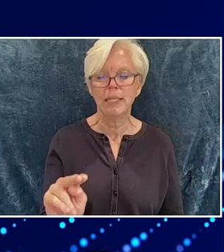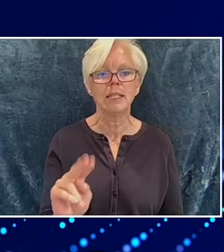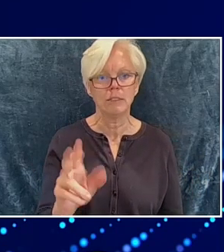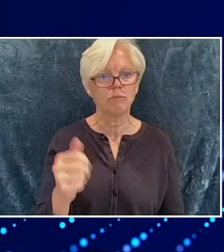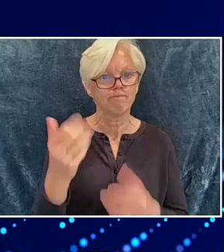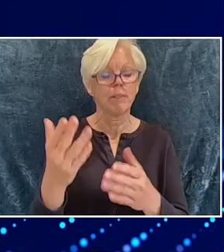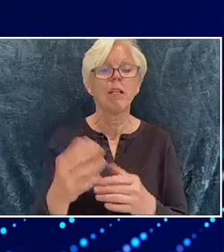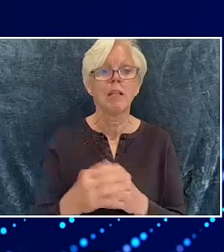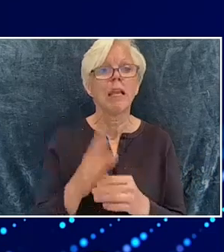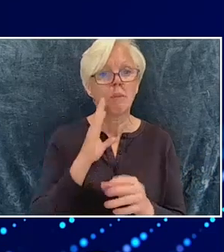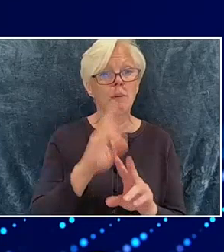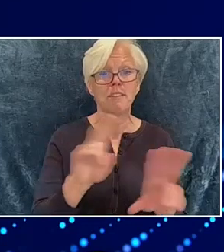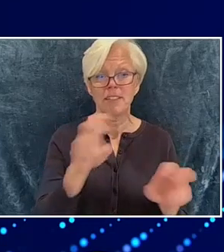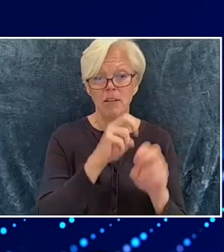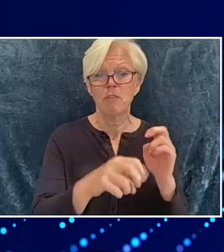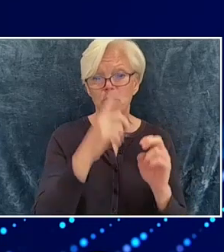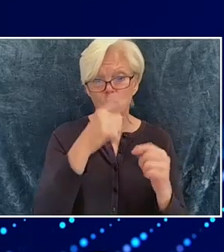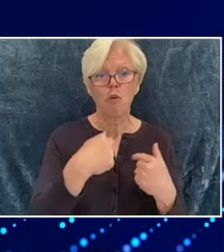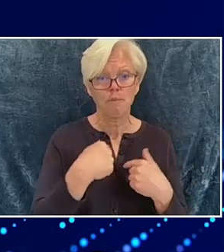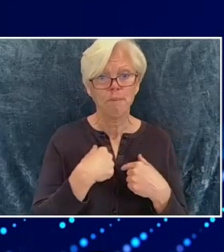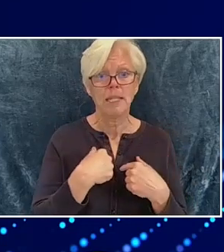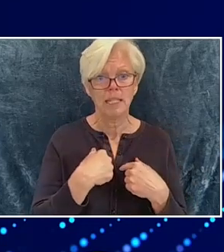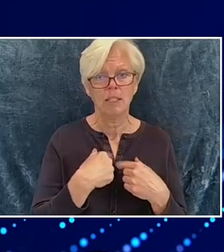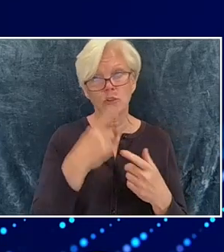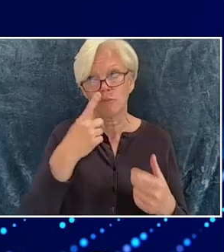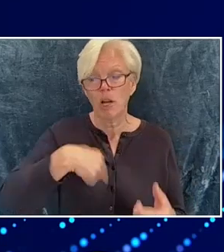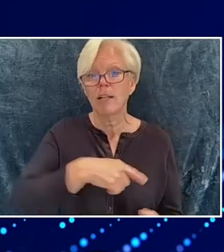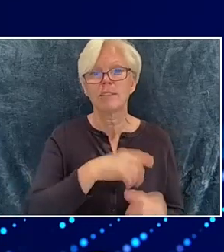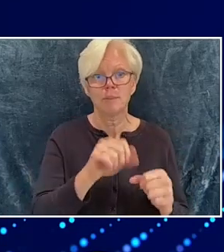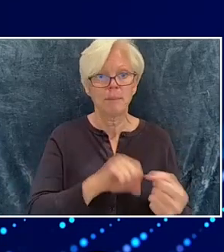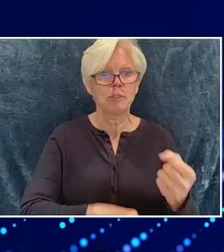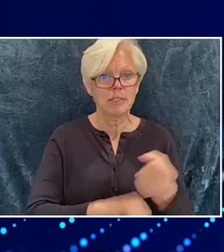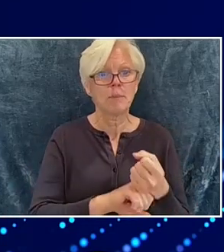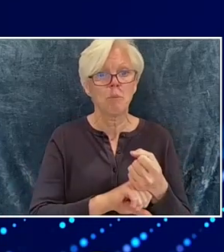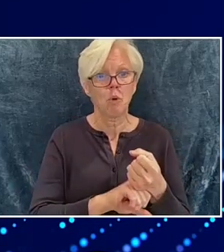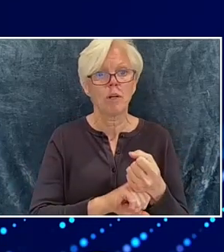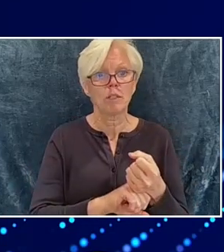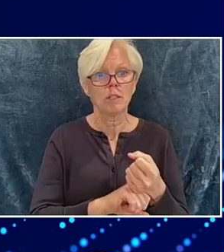difficult for me to- you know, for us to be able to support a proposal that doesn't